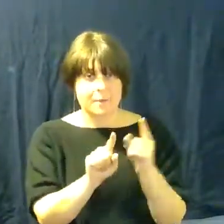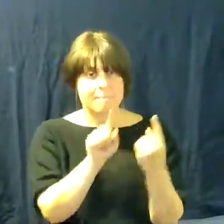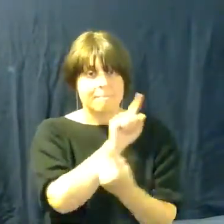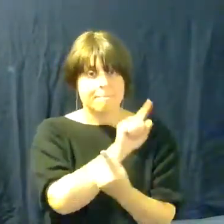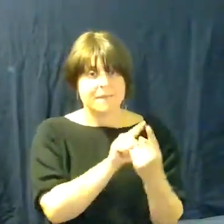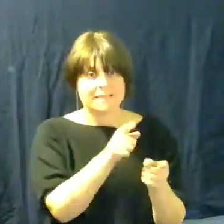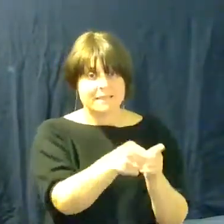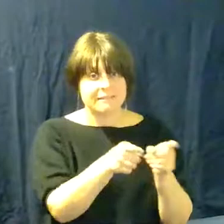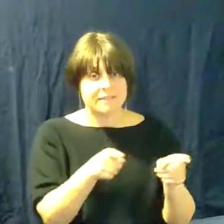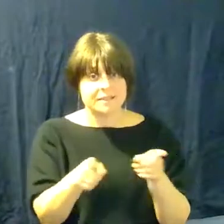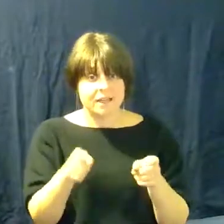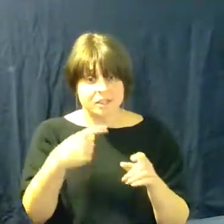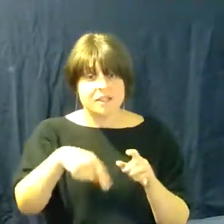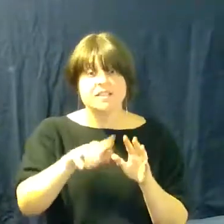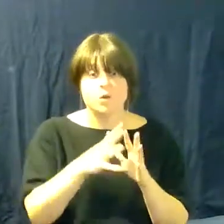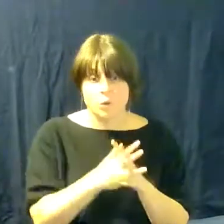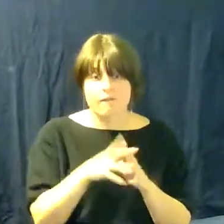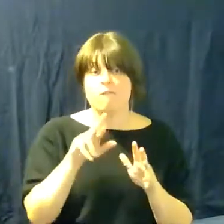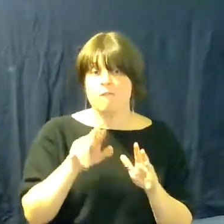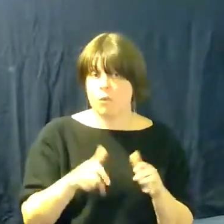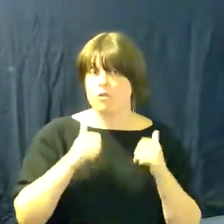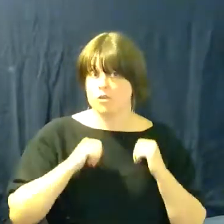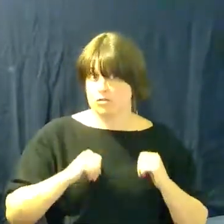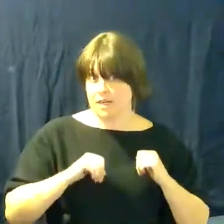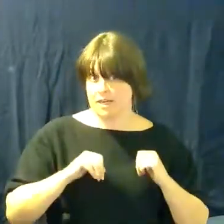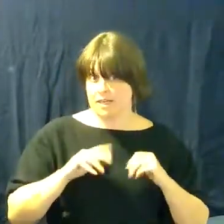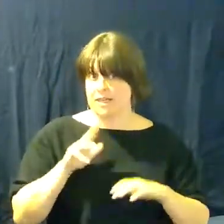It would be helpful, we will se